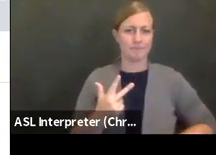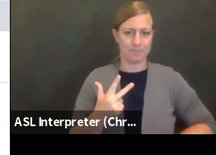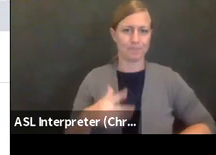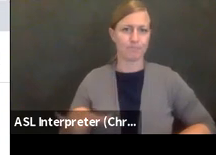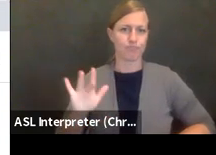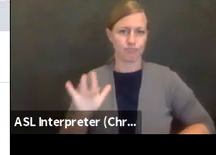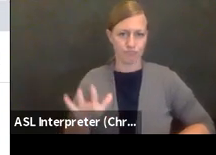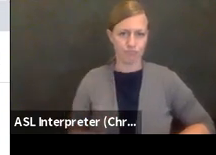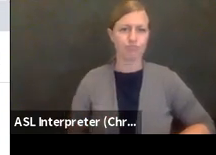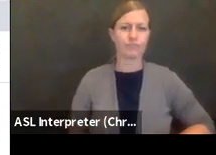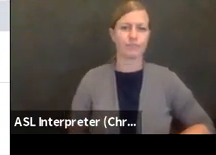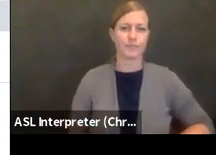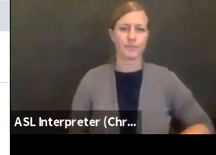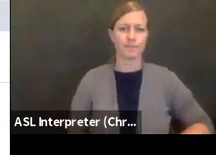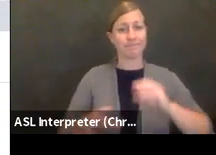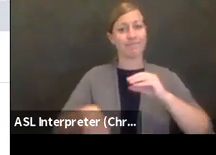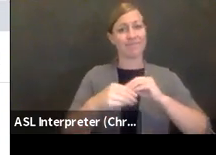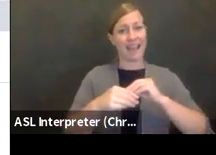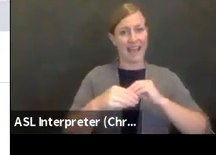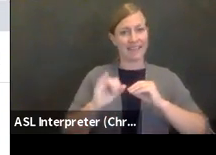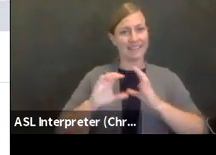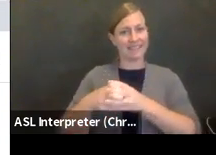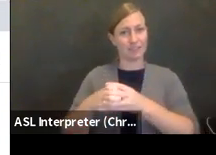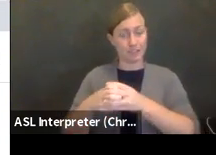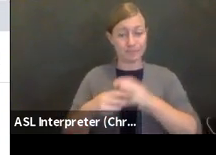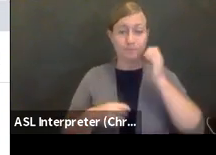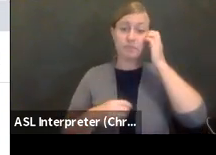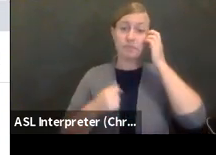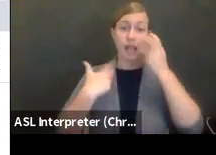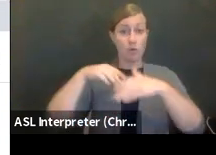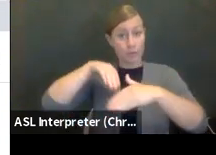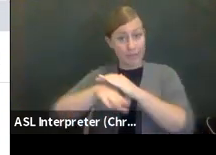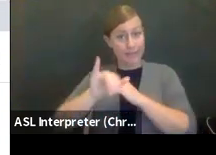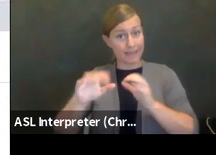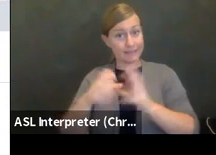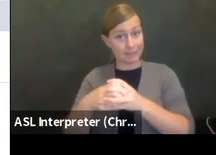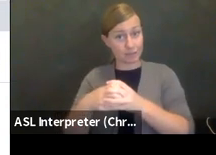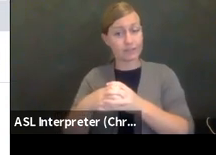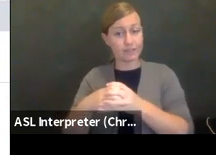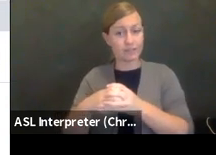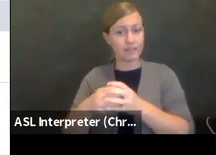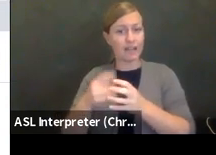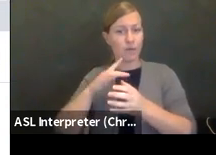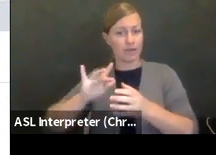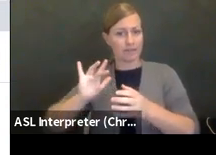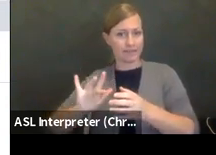ESD 112-- Kristina Wambold: Add this at the section to go into the section I'm going to go click right on it or I have editing. That's just to change the name